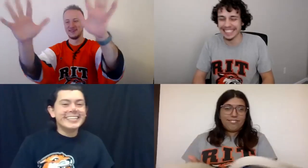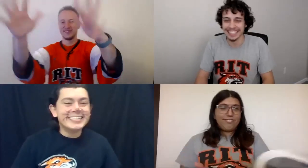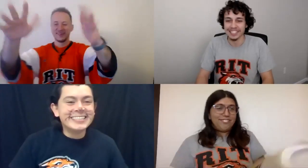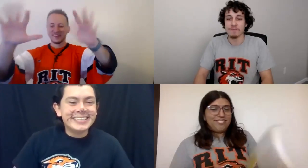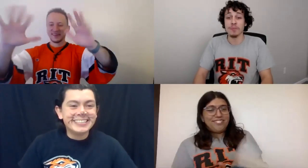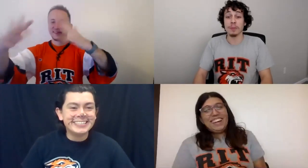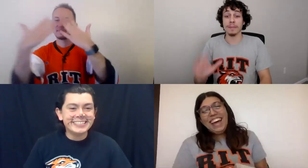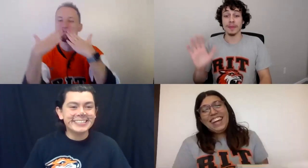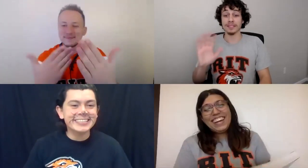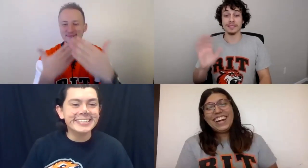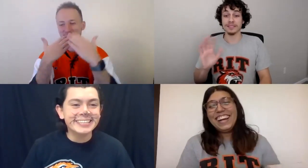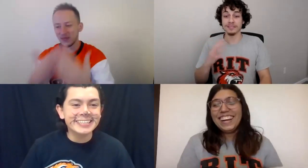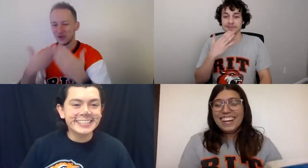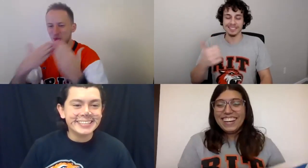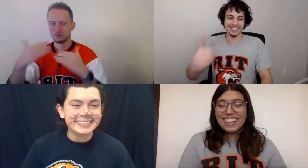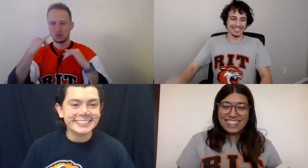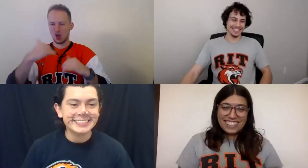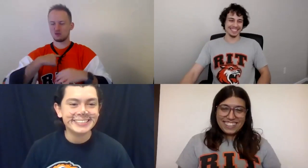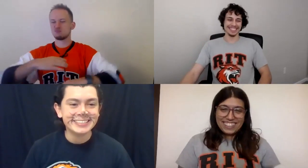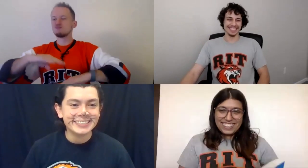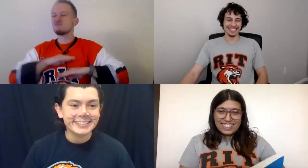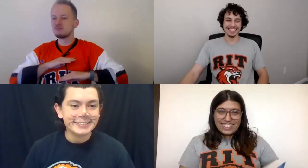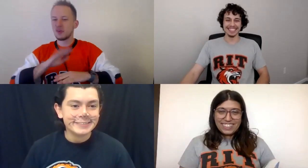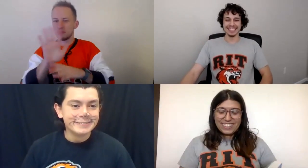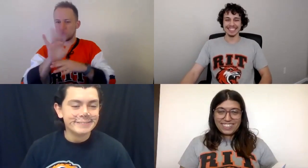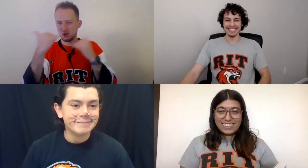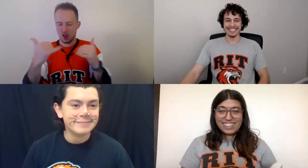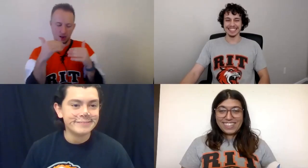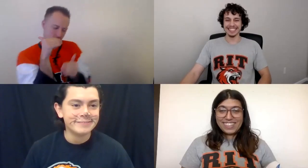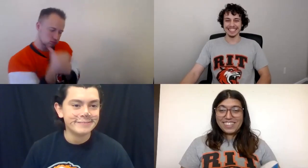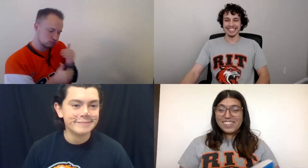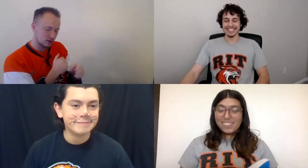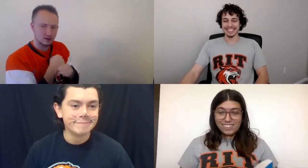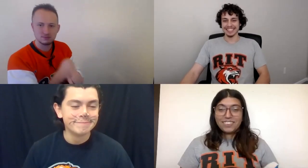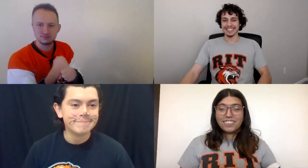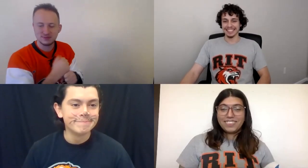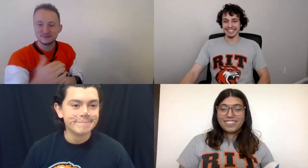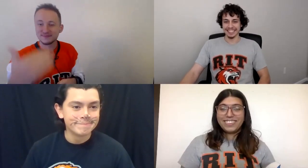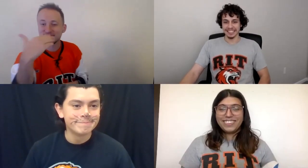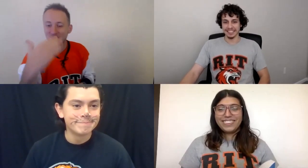Matt: Woo! Good job, thank you. Now I am finally set with my movie. I can go ahead and make it.